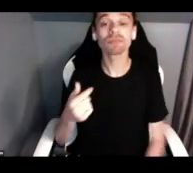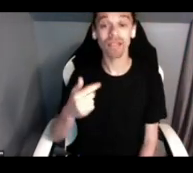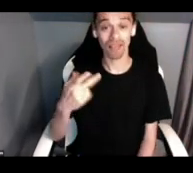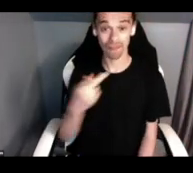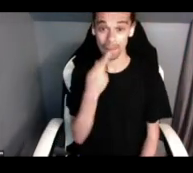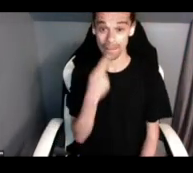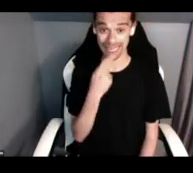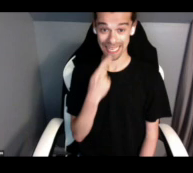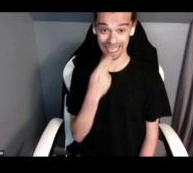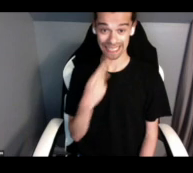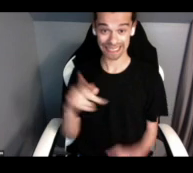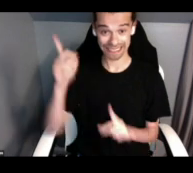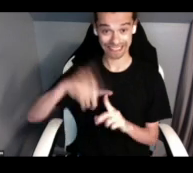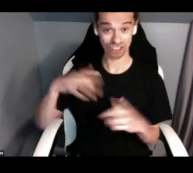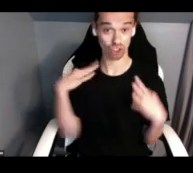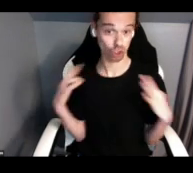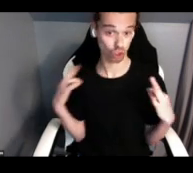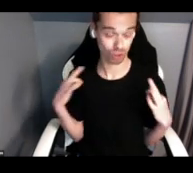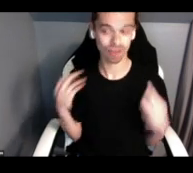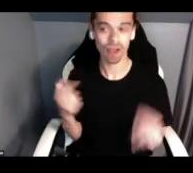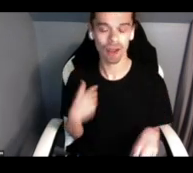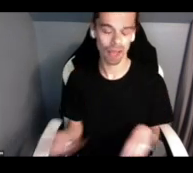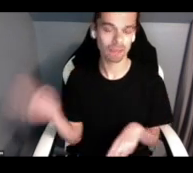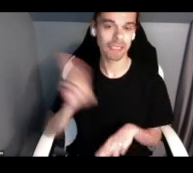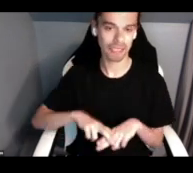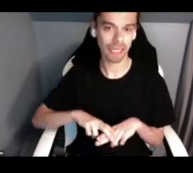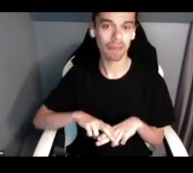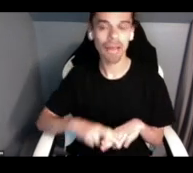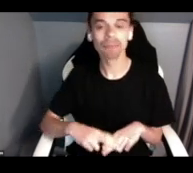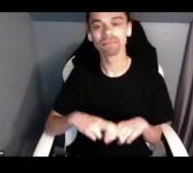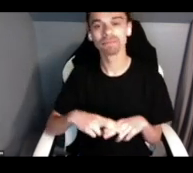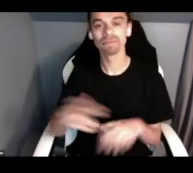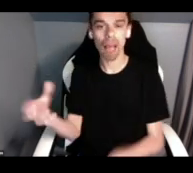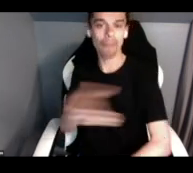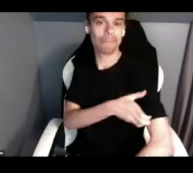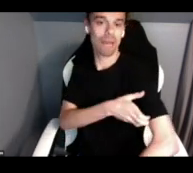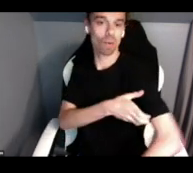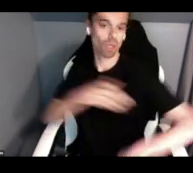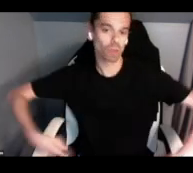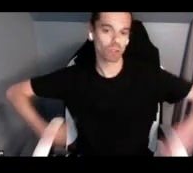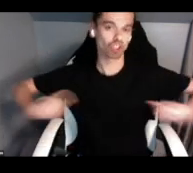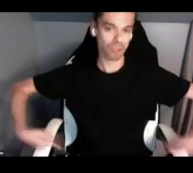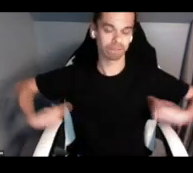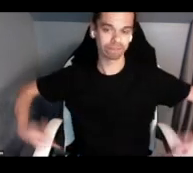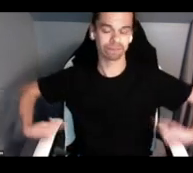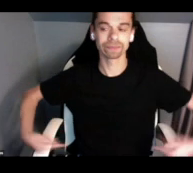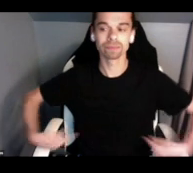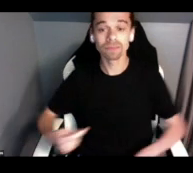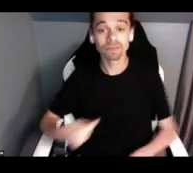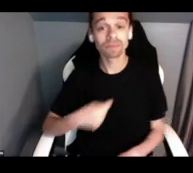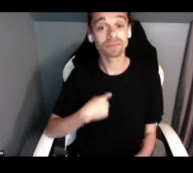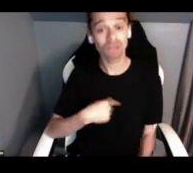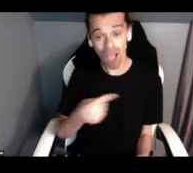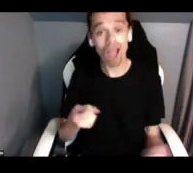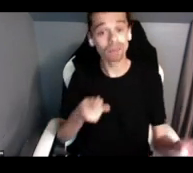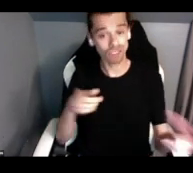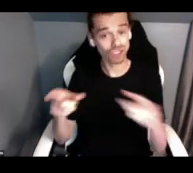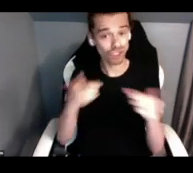and I'm sitting in my power wheelchair. I service the director of the Community Living Equity Center.